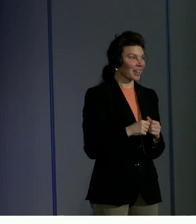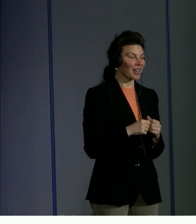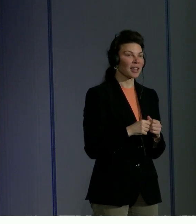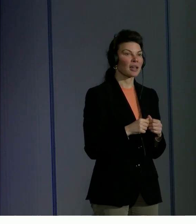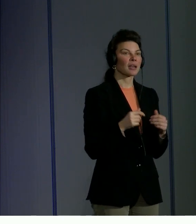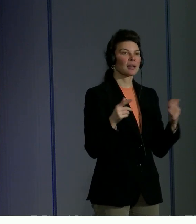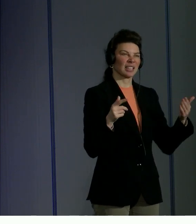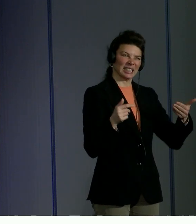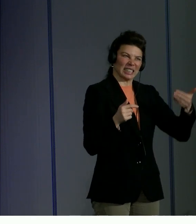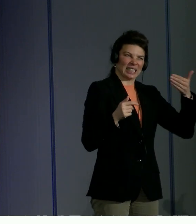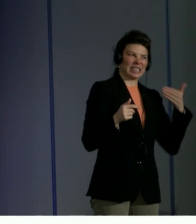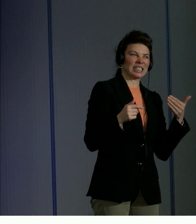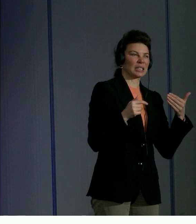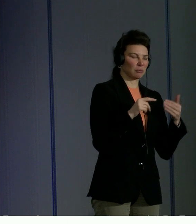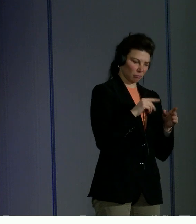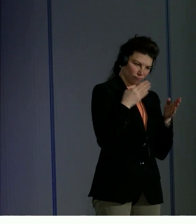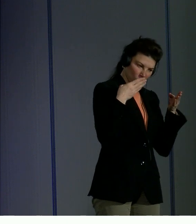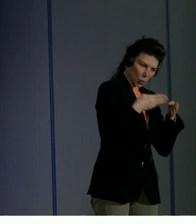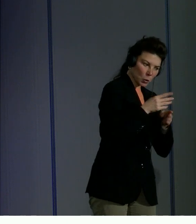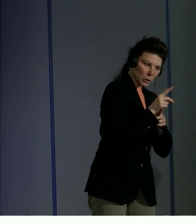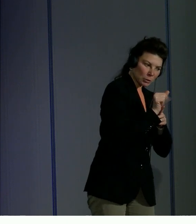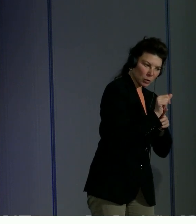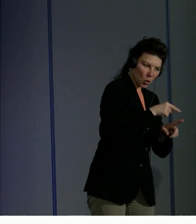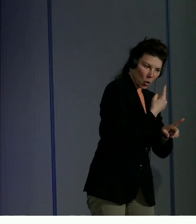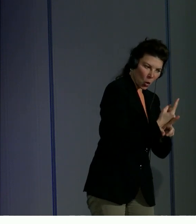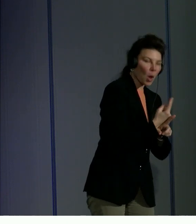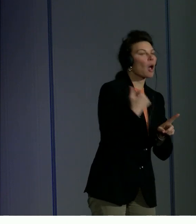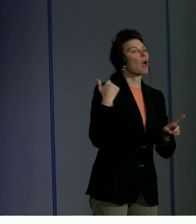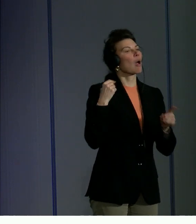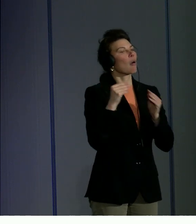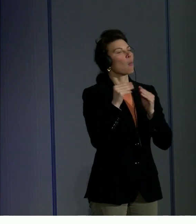very just disability-focused, and here much more diversely